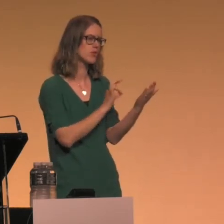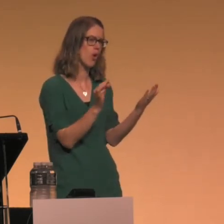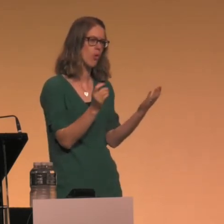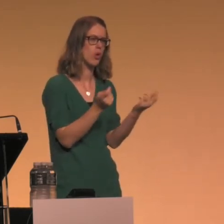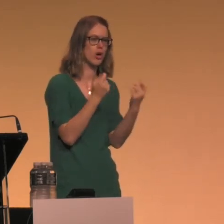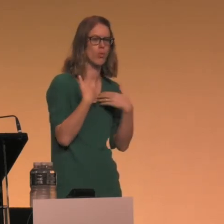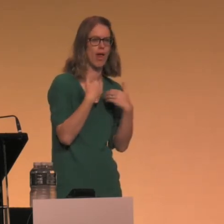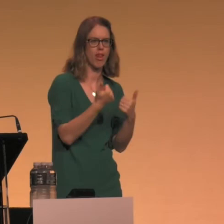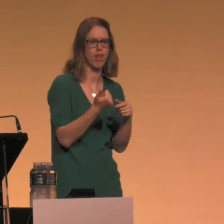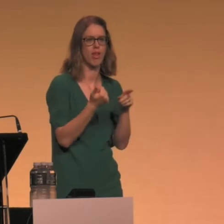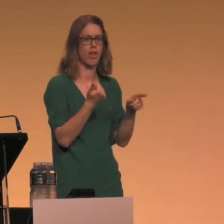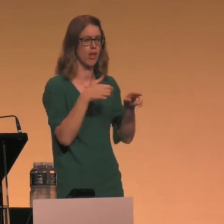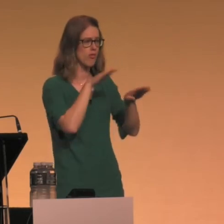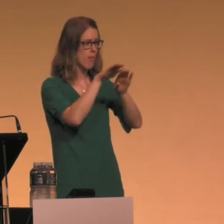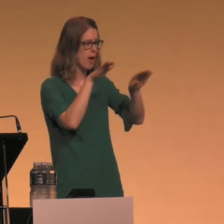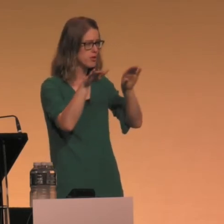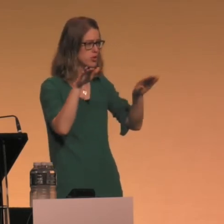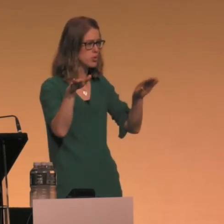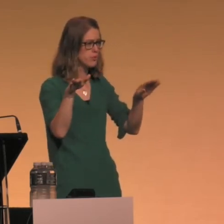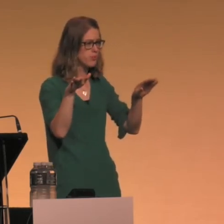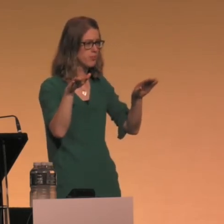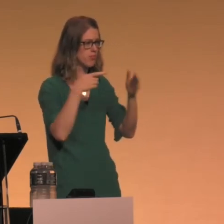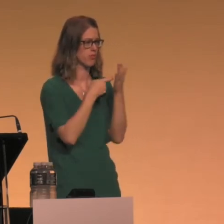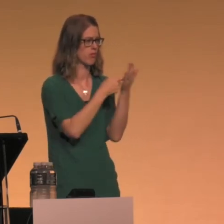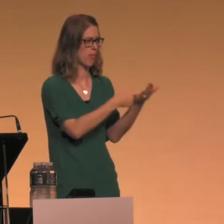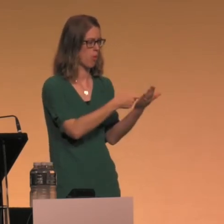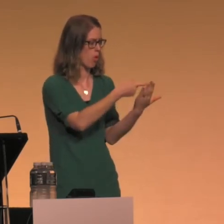And let me remind you that the report also says-- and we